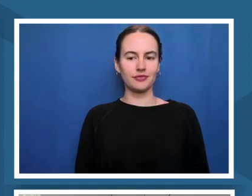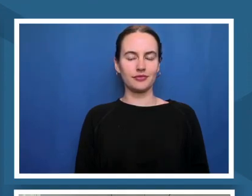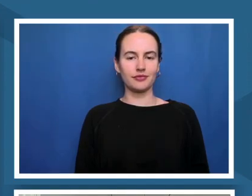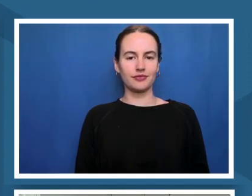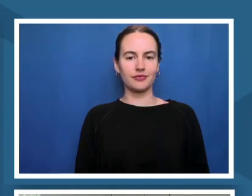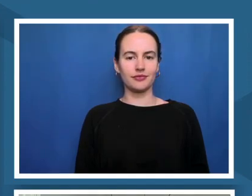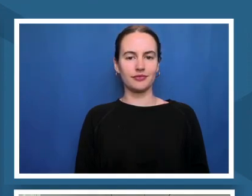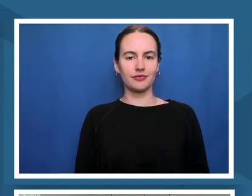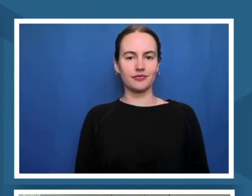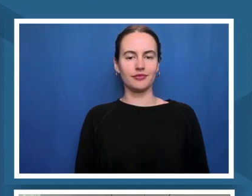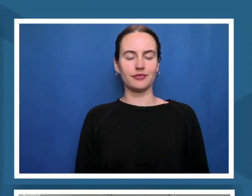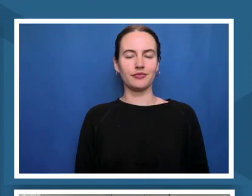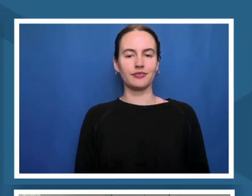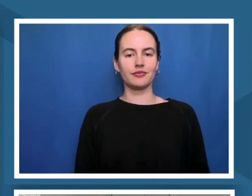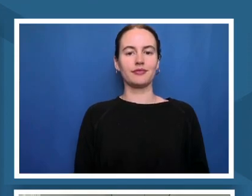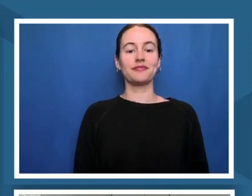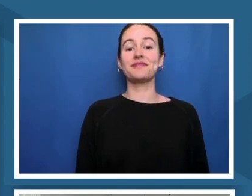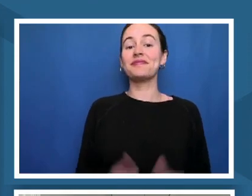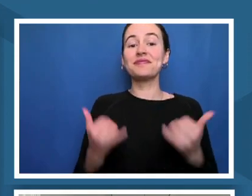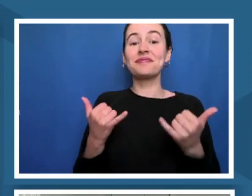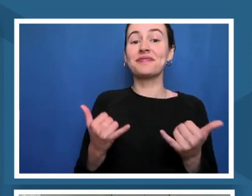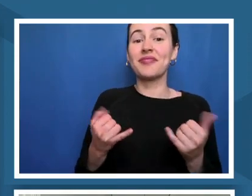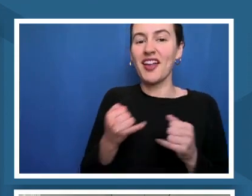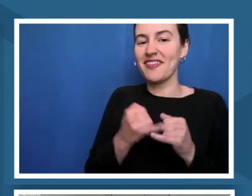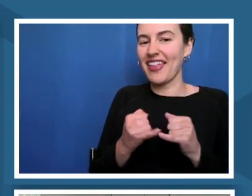and then last